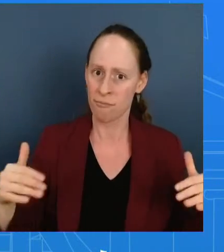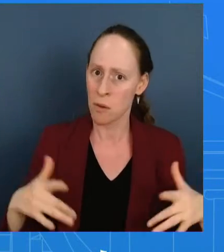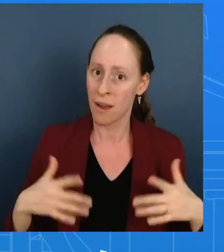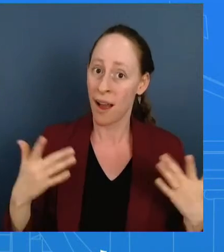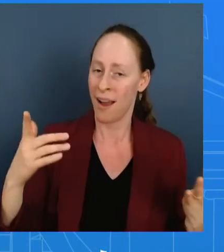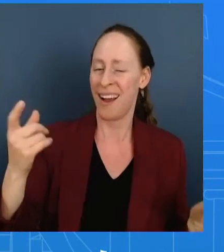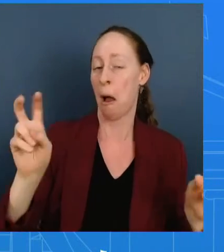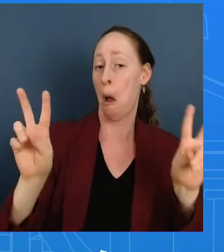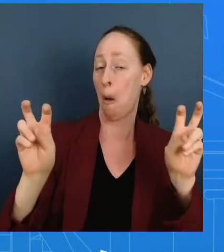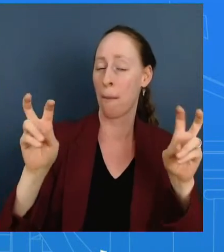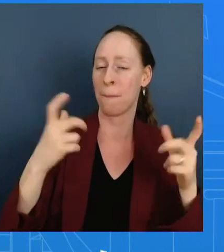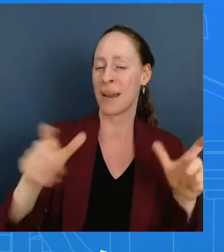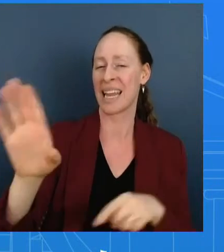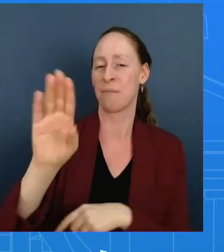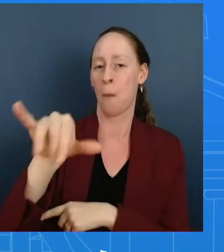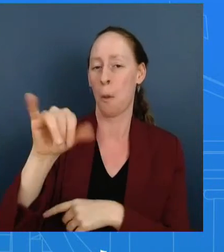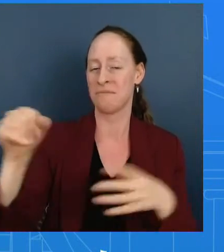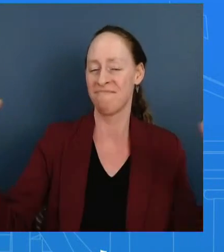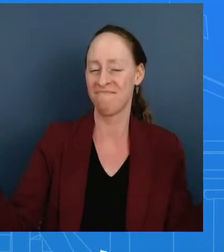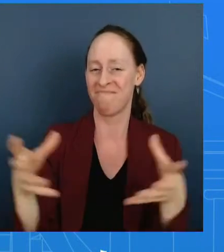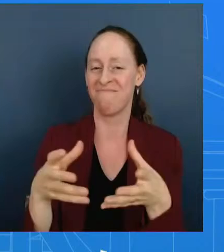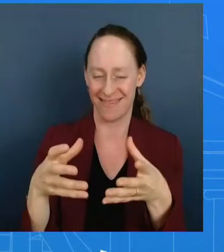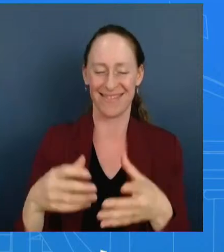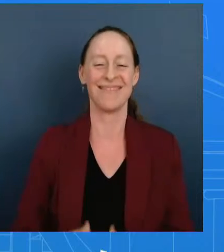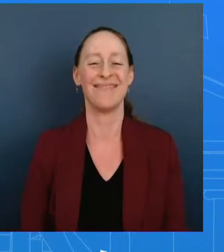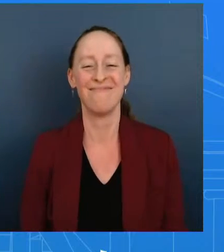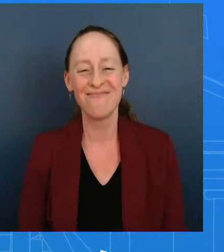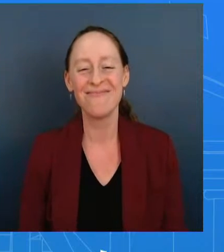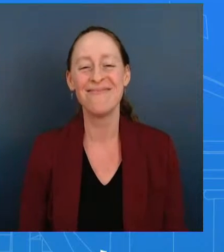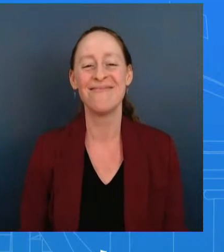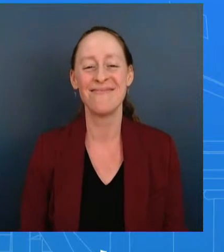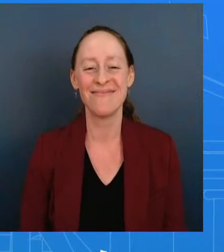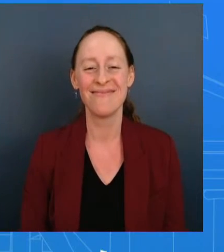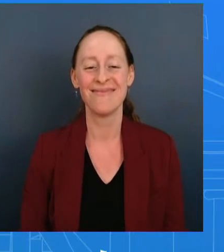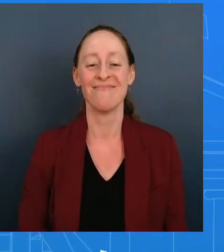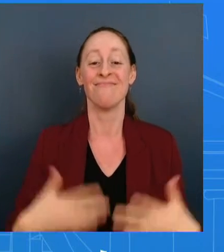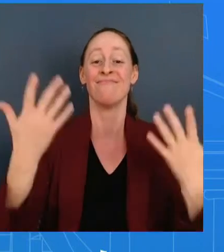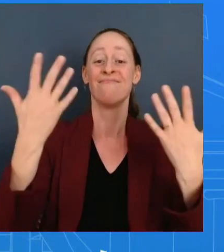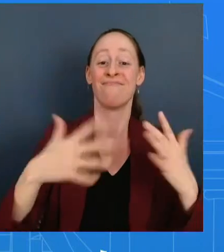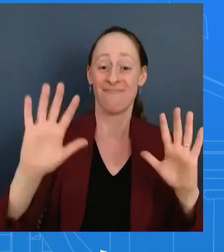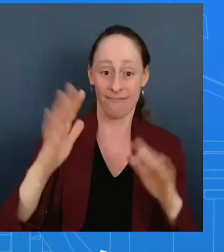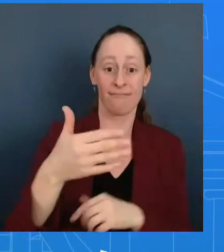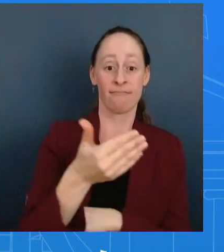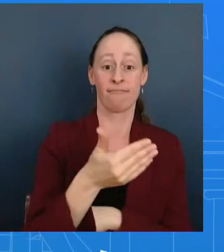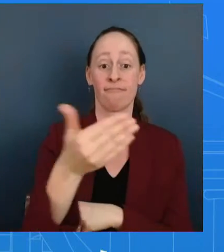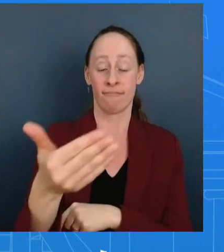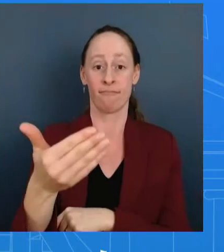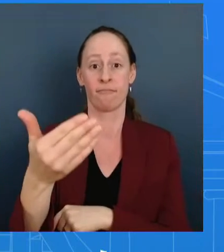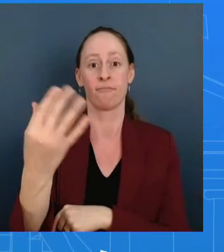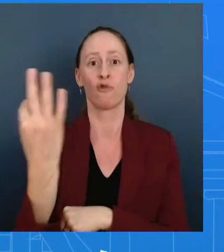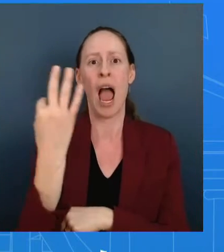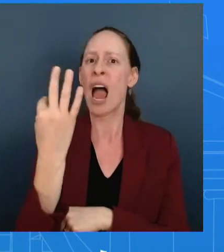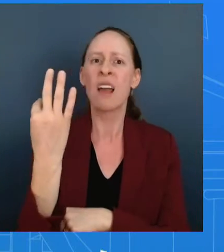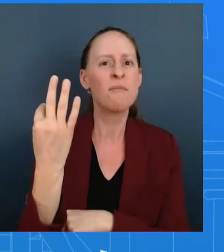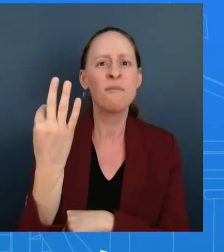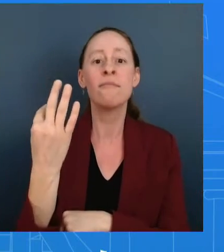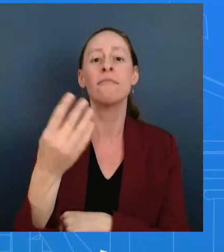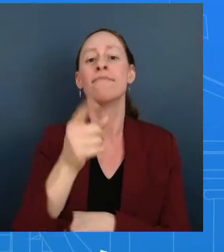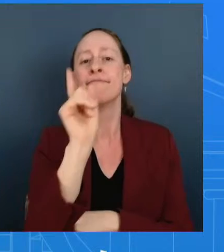And travel to Michigan on Friday for a campaign event. And next week, he will travel to Texas and Las Vegas.